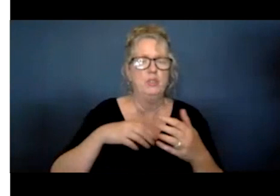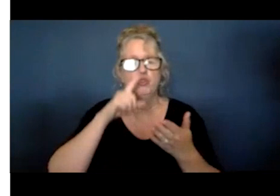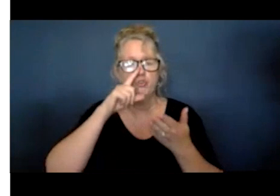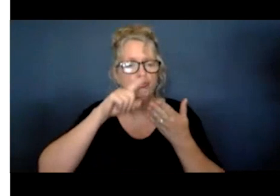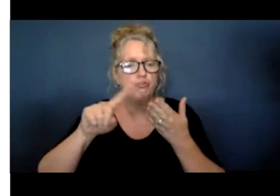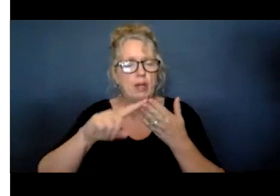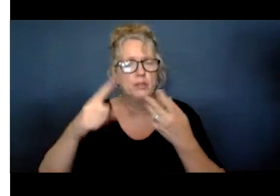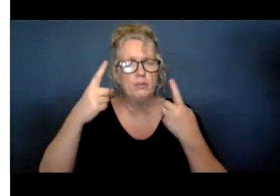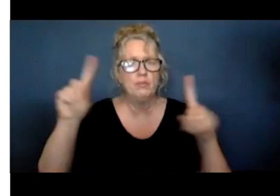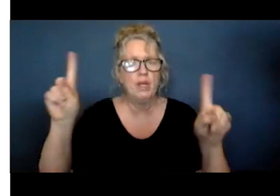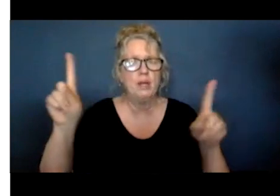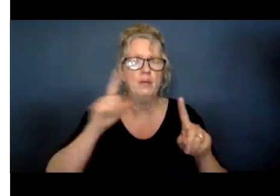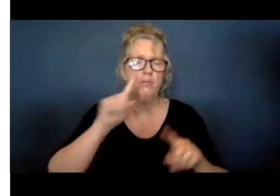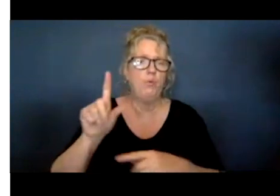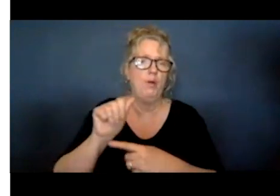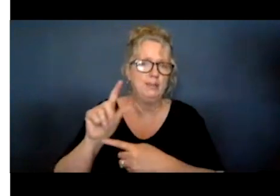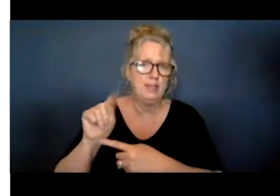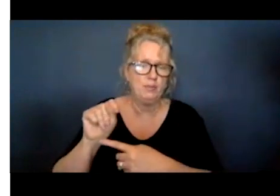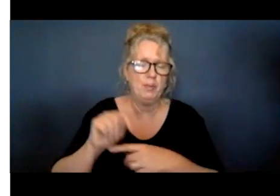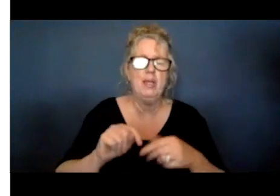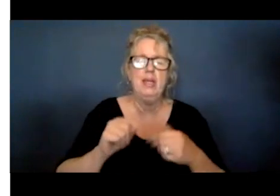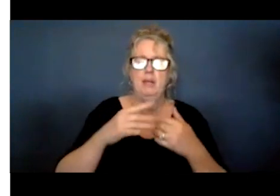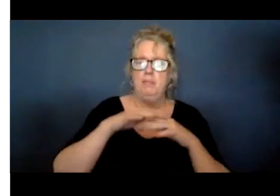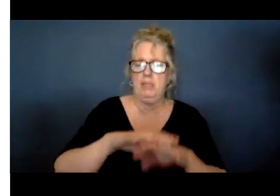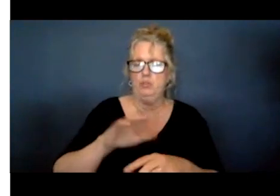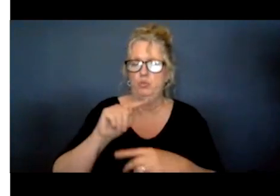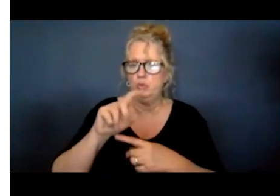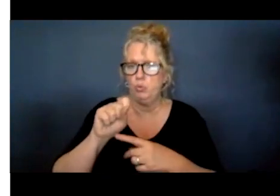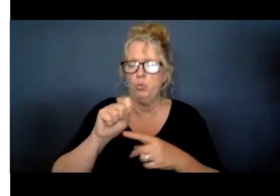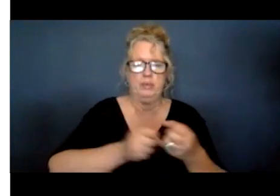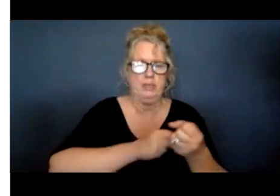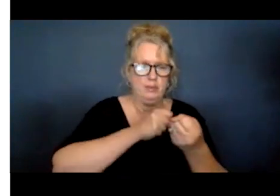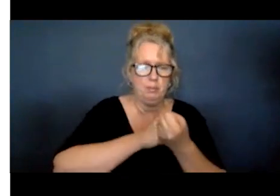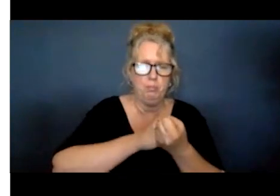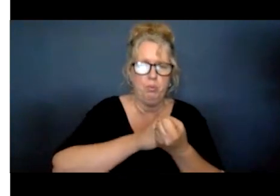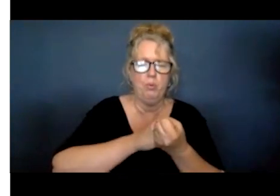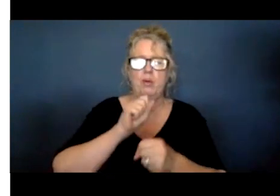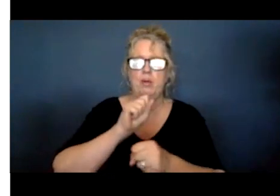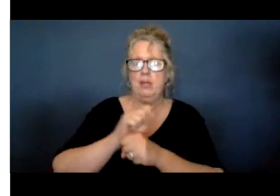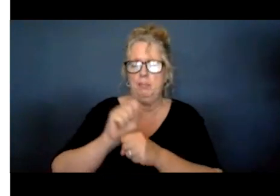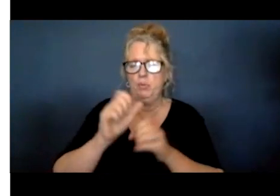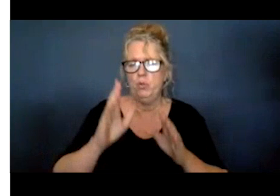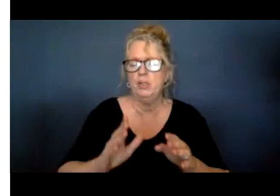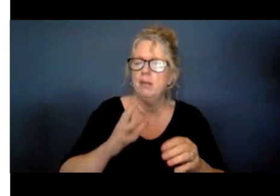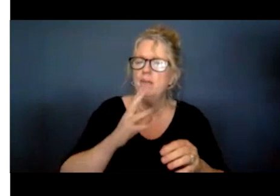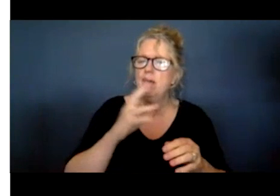of assistive technologies and mainstream tools in supporting employees, and regularly seek feedback